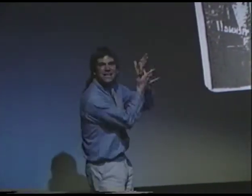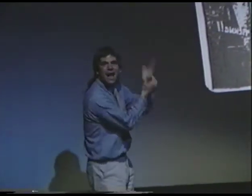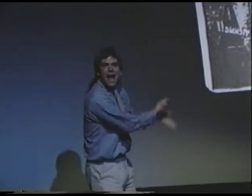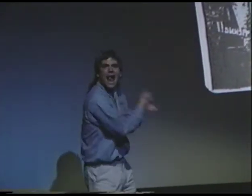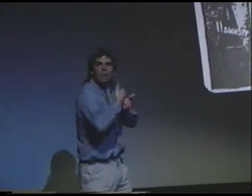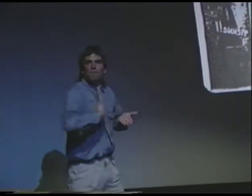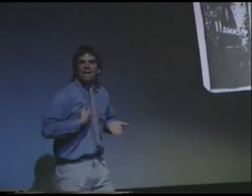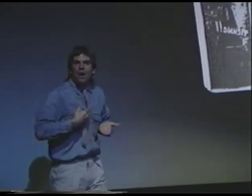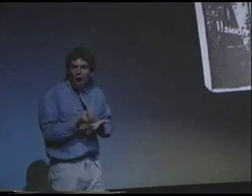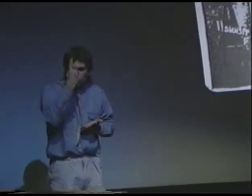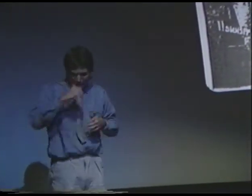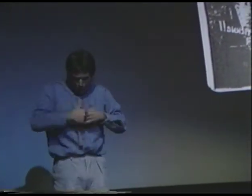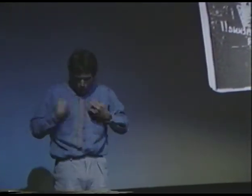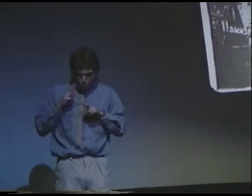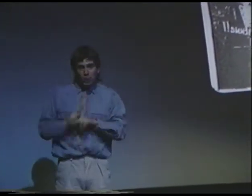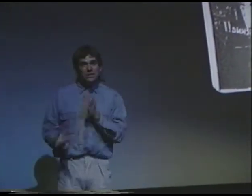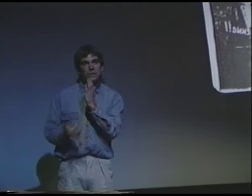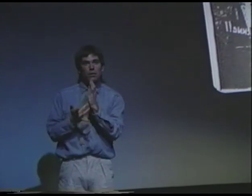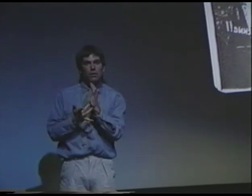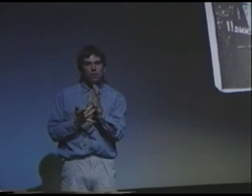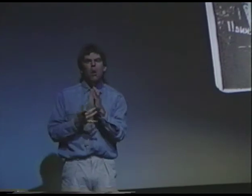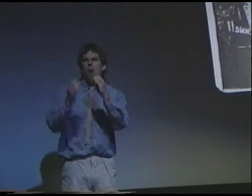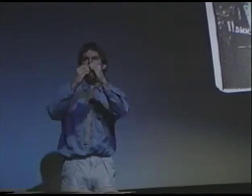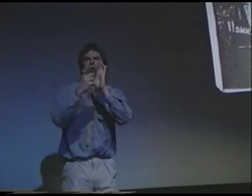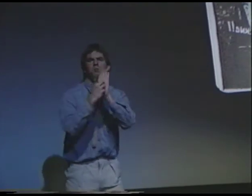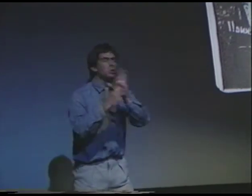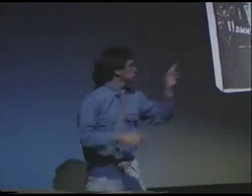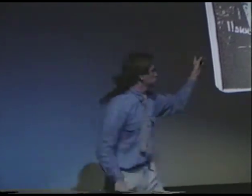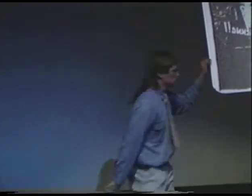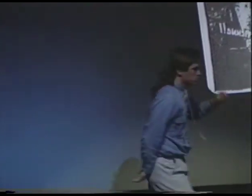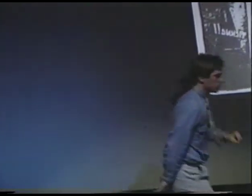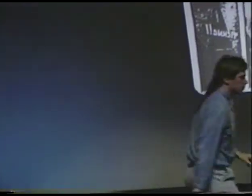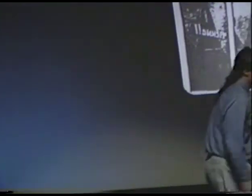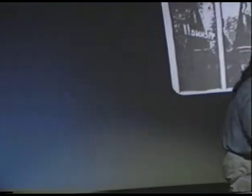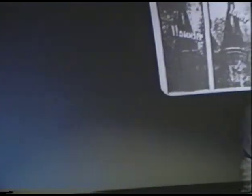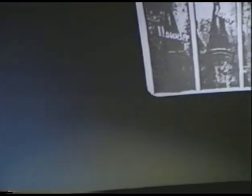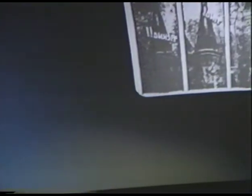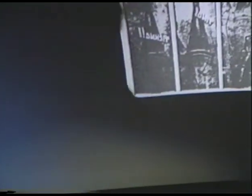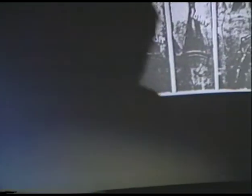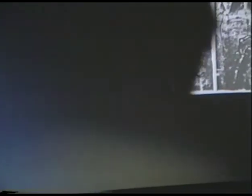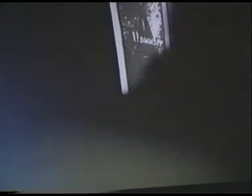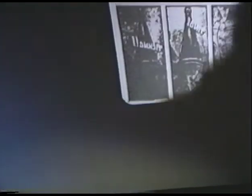So that technique help me to understand how to use Bernard Bragg's technique.